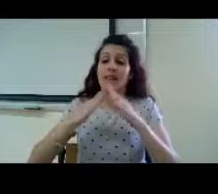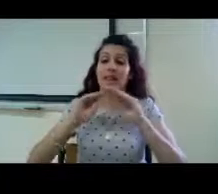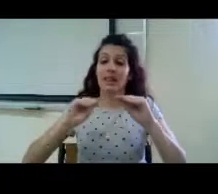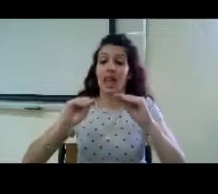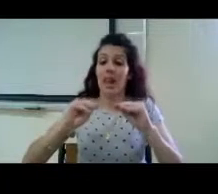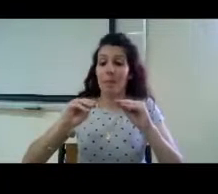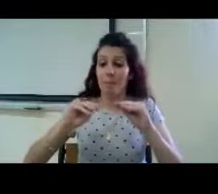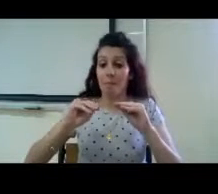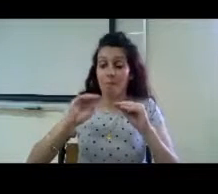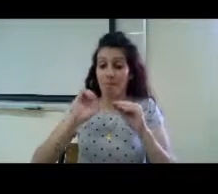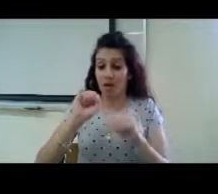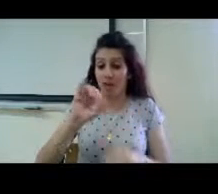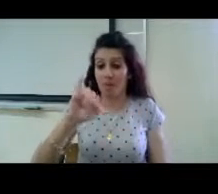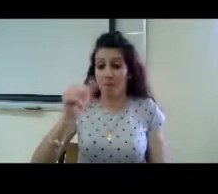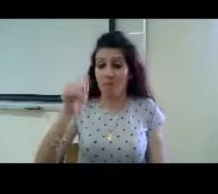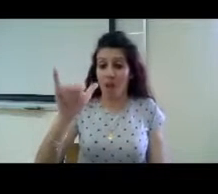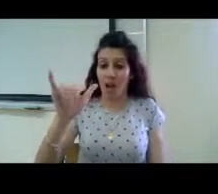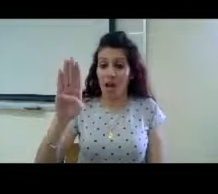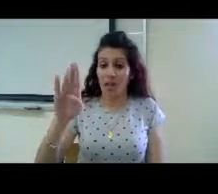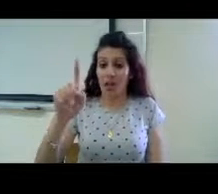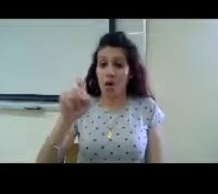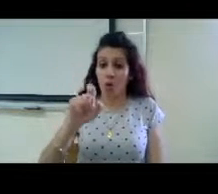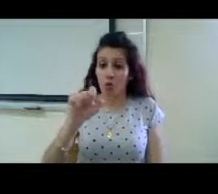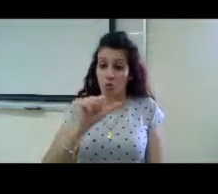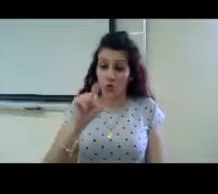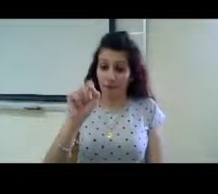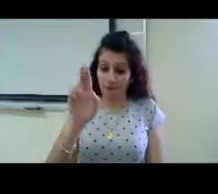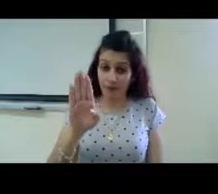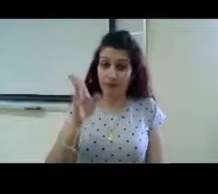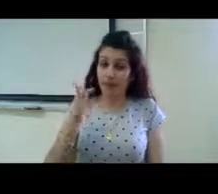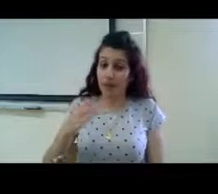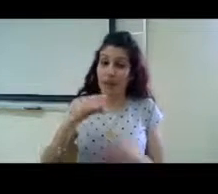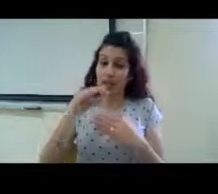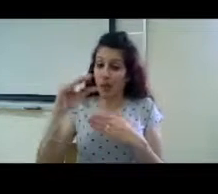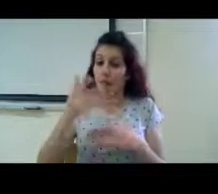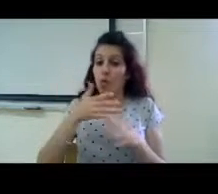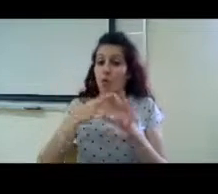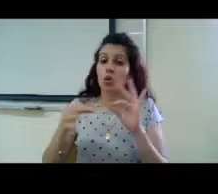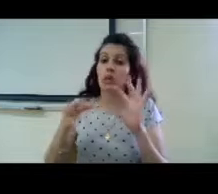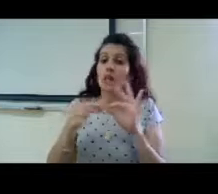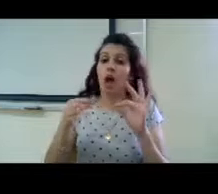remote areas at this time I know within our partner programs we've been helping